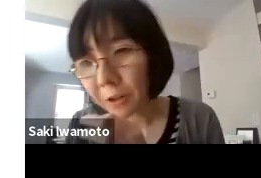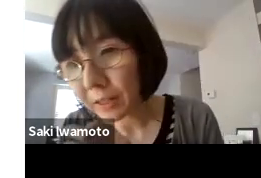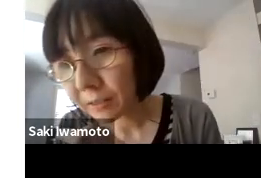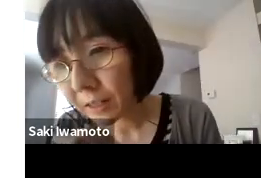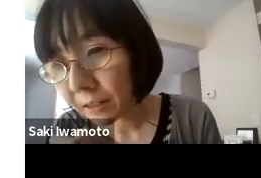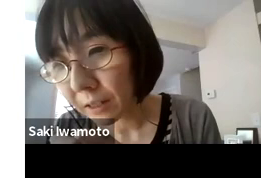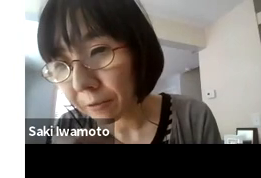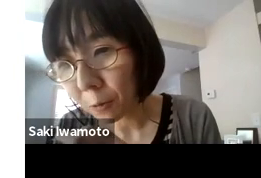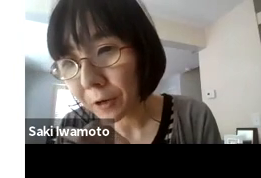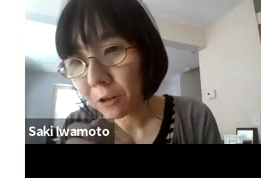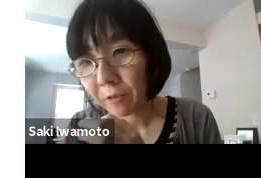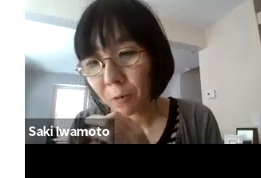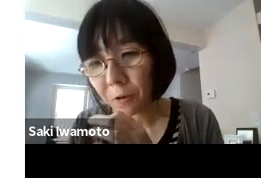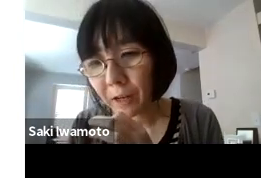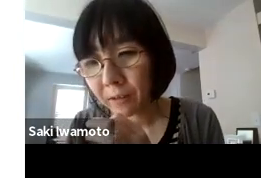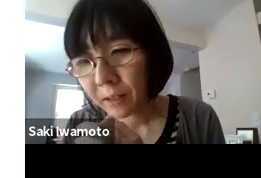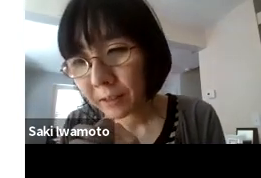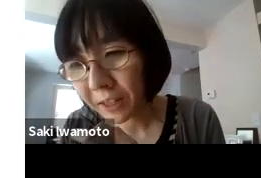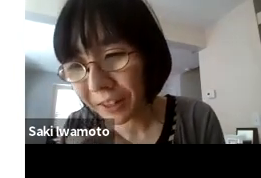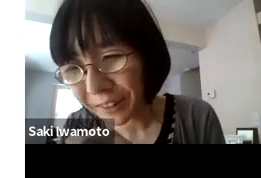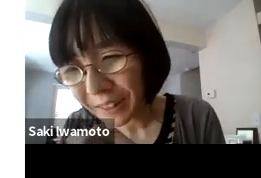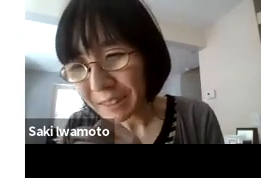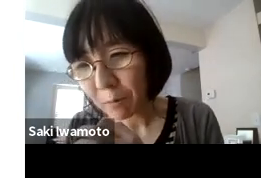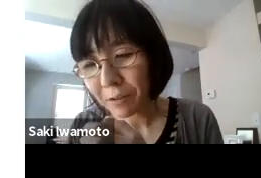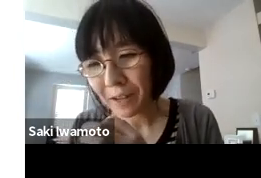Sorry It's like the recording of a recording.